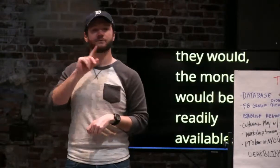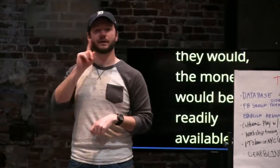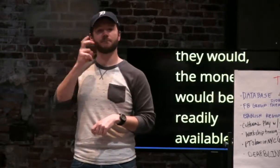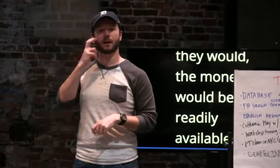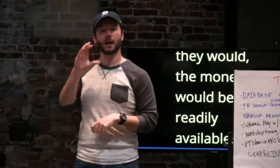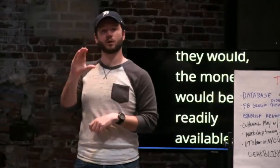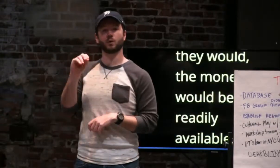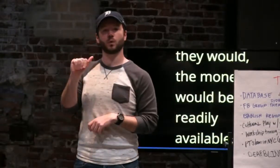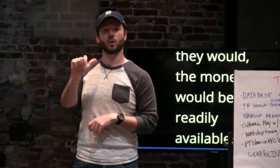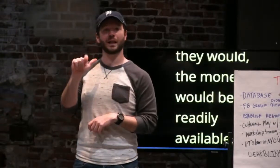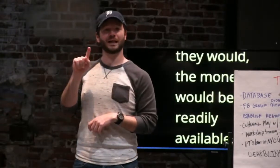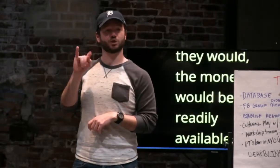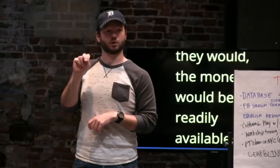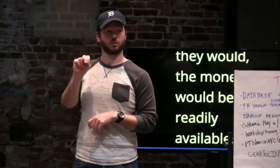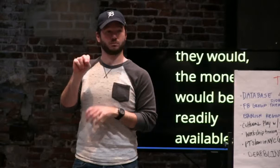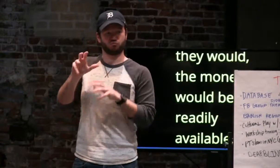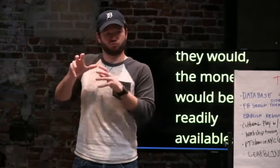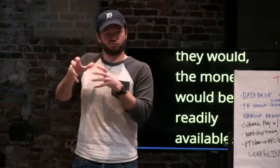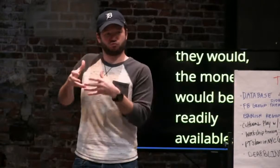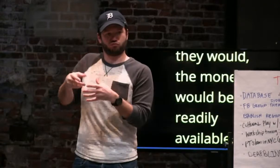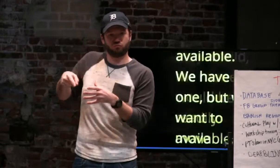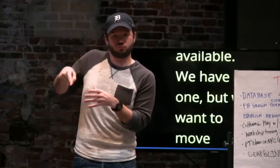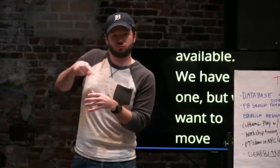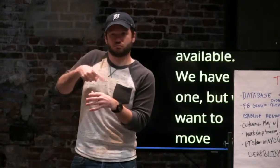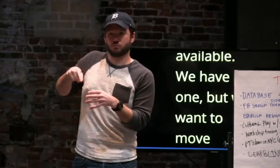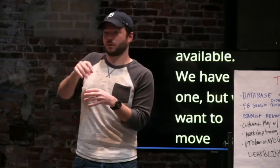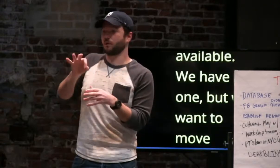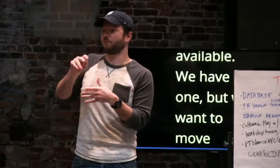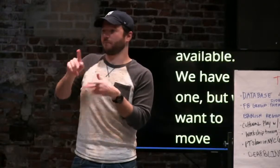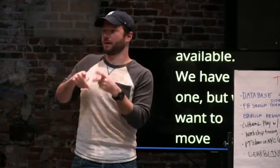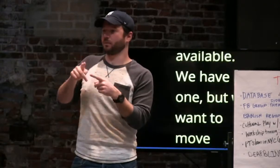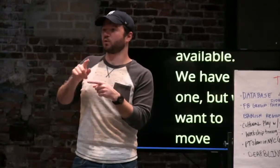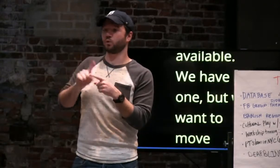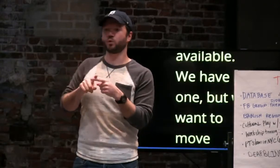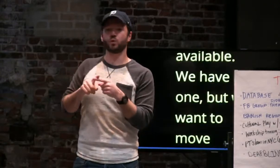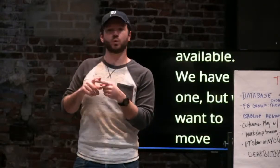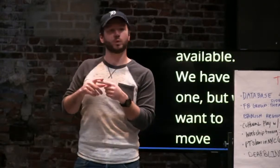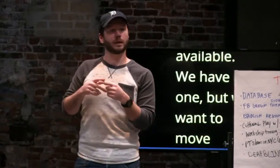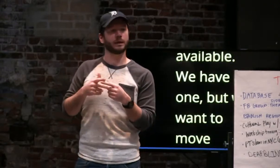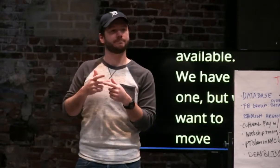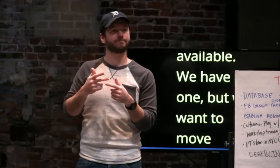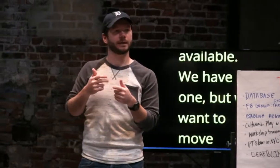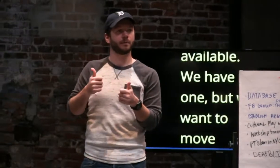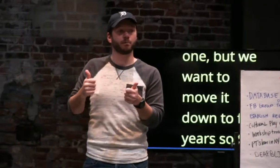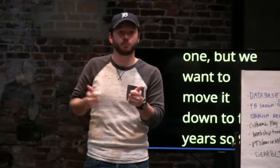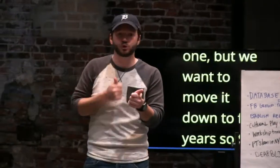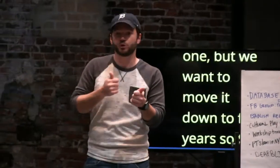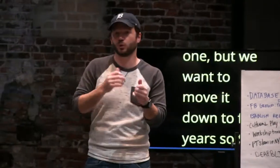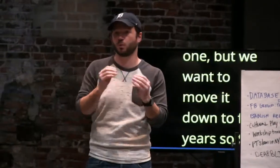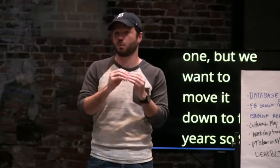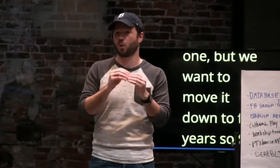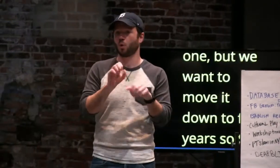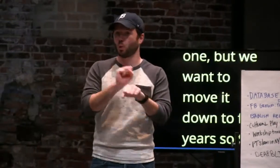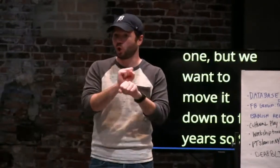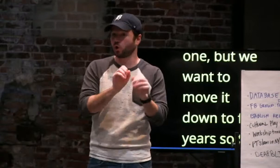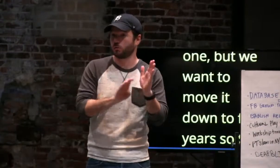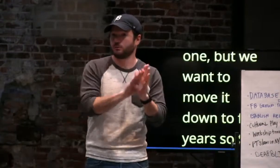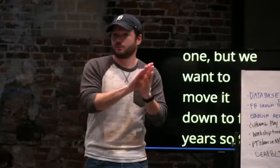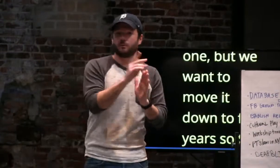So this way it would be a Deaf, Deaf, Blind coalition of people who would pursue more work